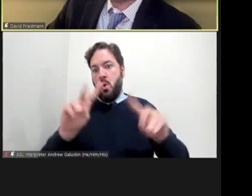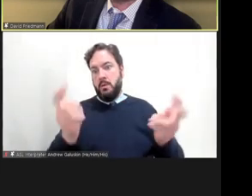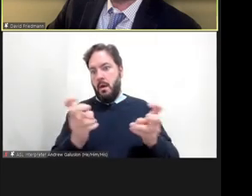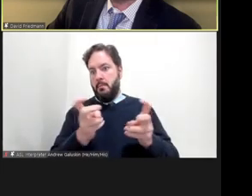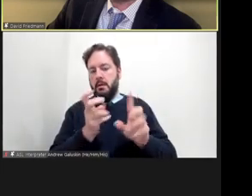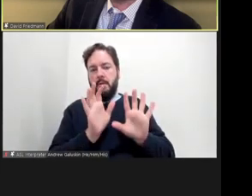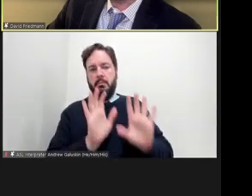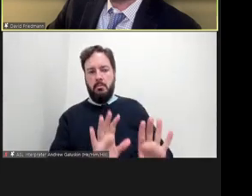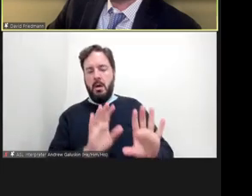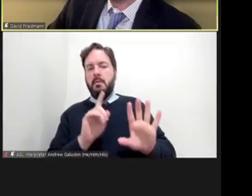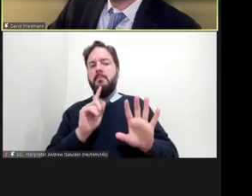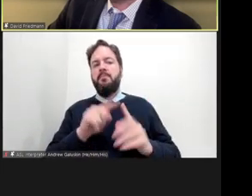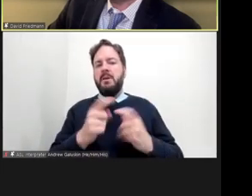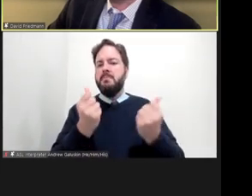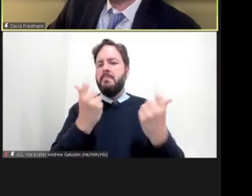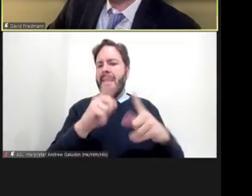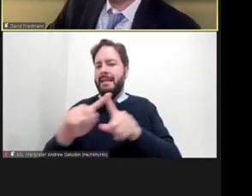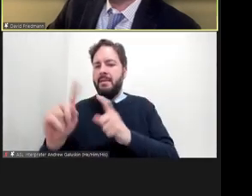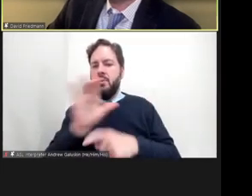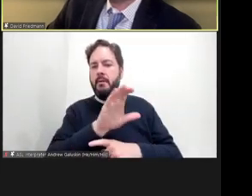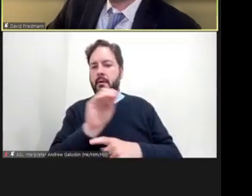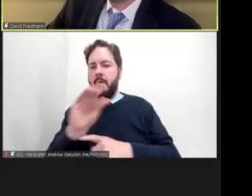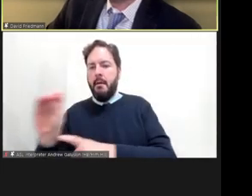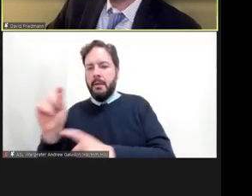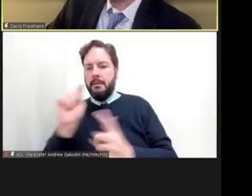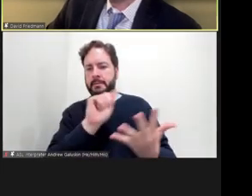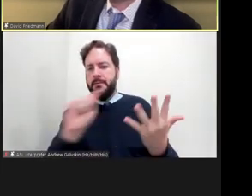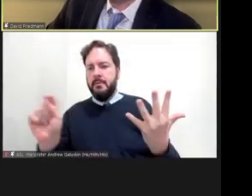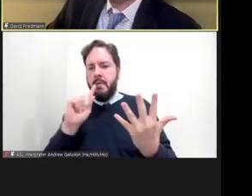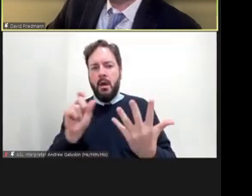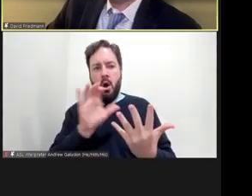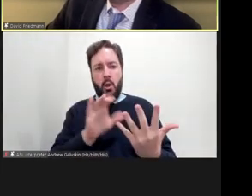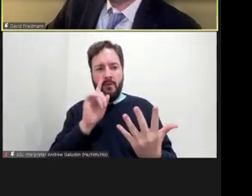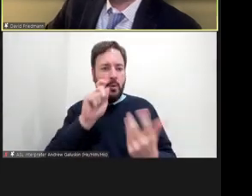is that there are multiple companies that have picked on a particular gene.